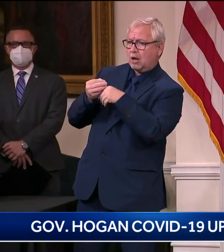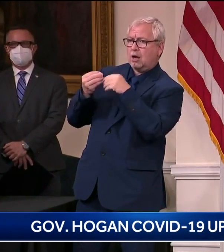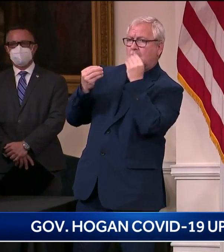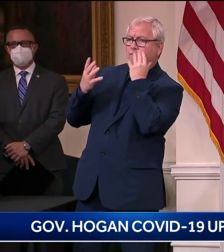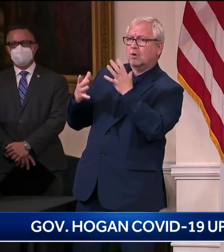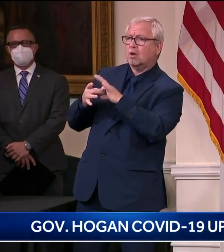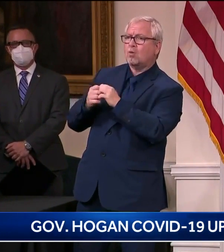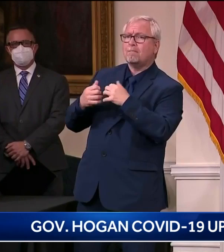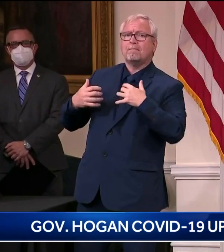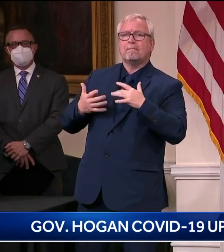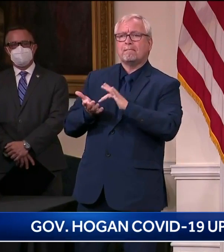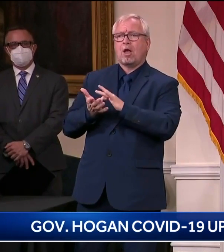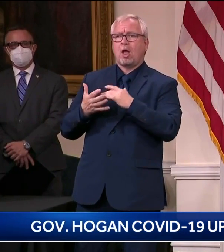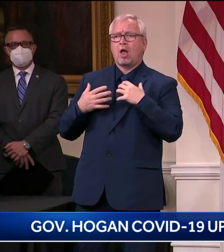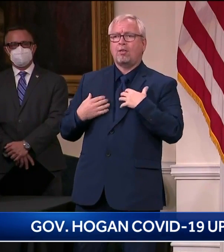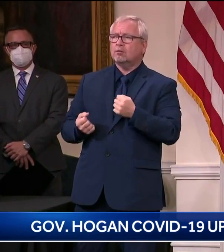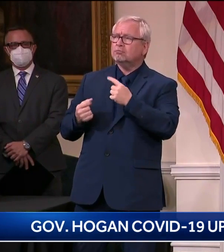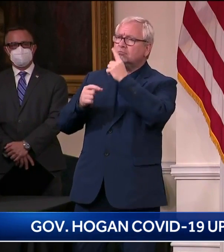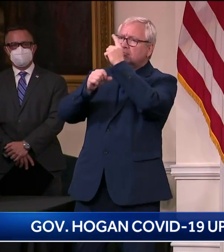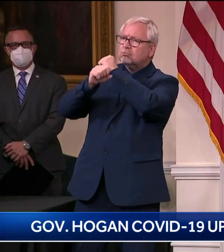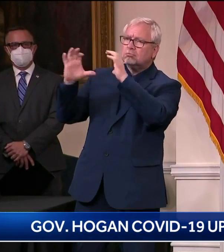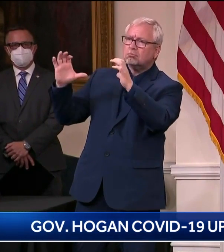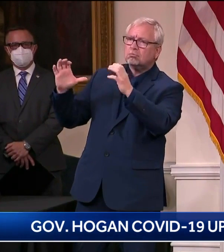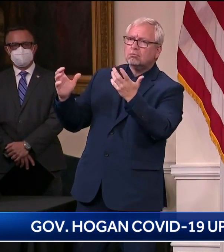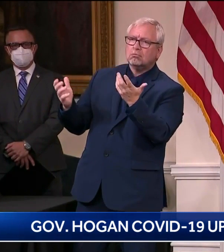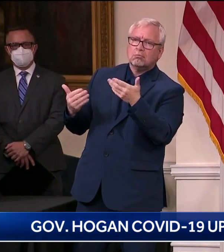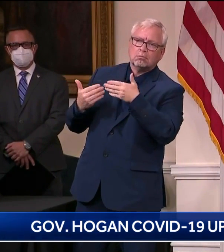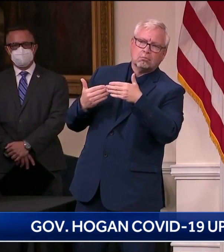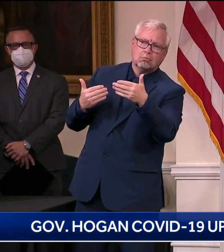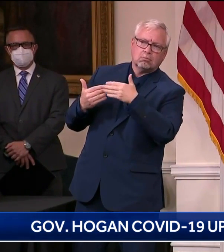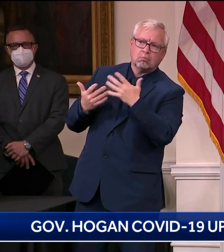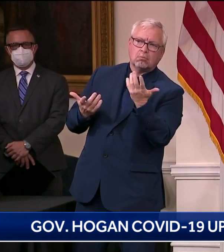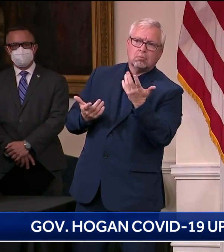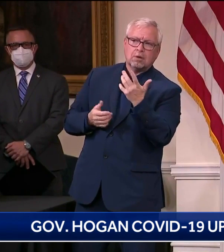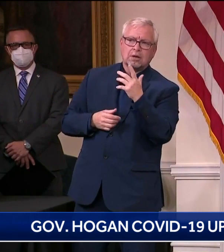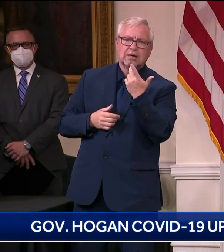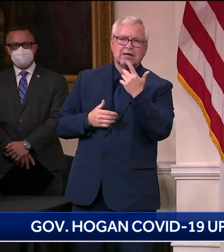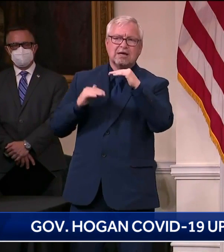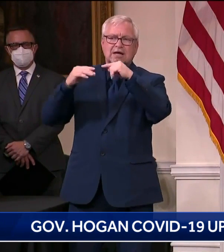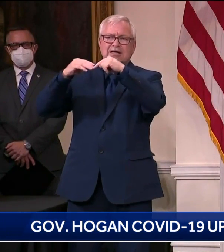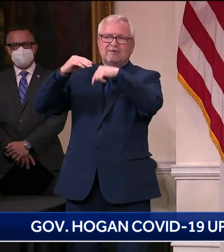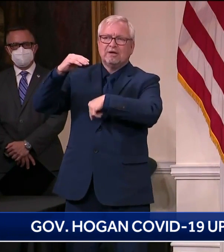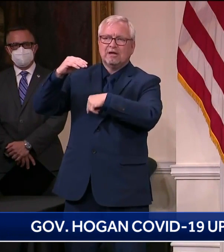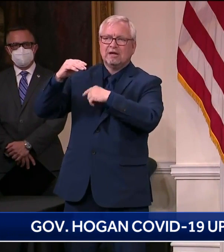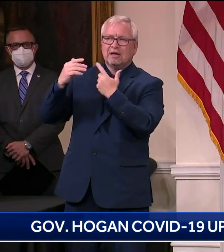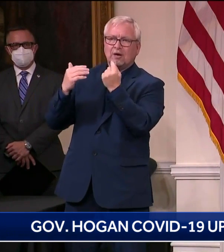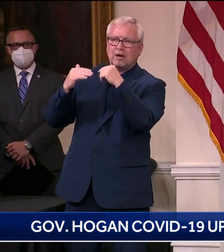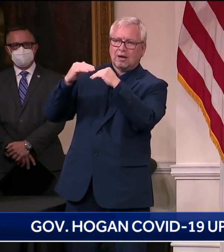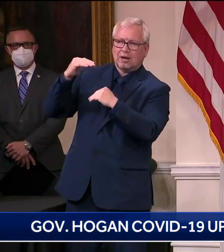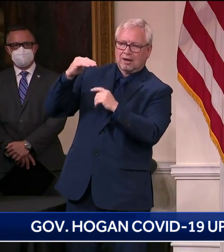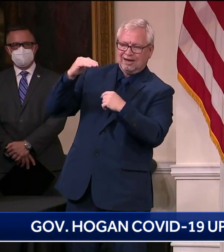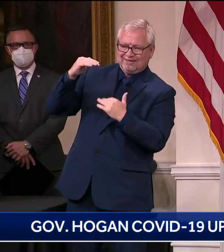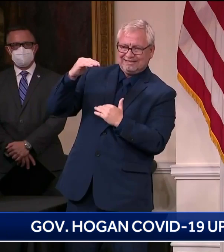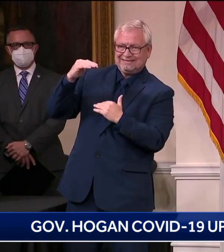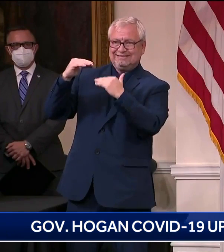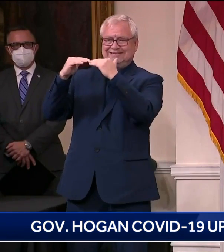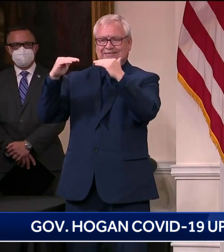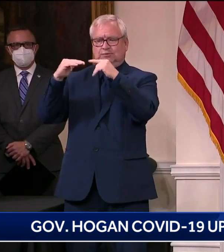WE WILL HOPEFULLY HAVE MORE IN THE NEXT PRESS CONFERENCE.